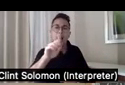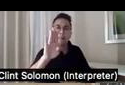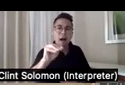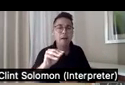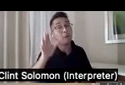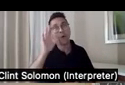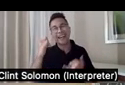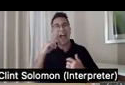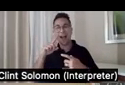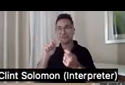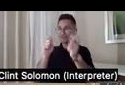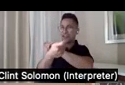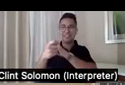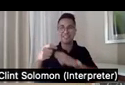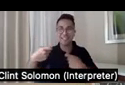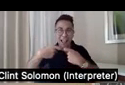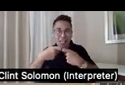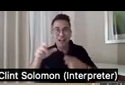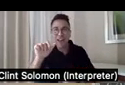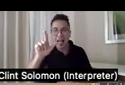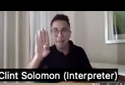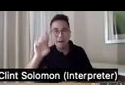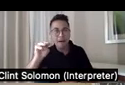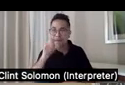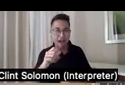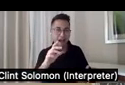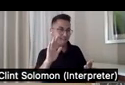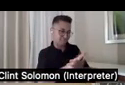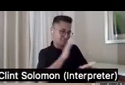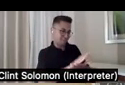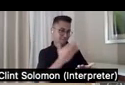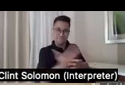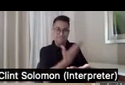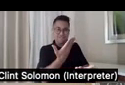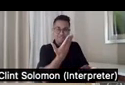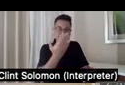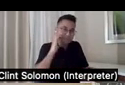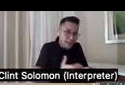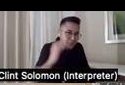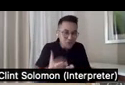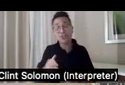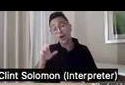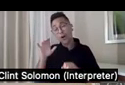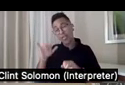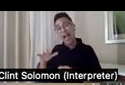not paper albums right so we can also use these experience books in a really important way